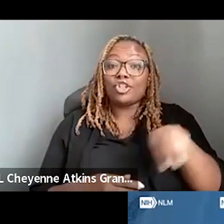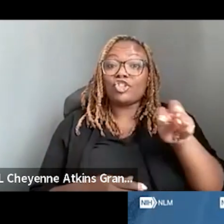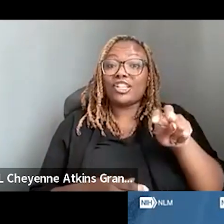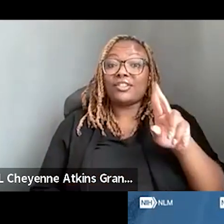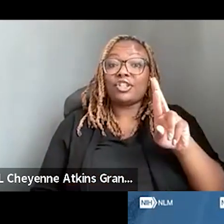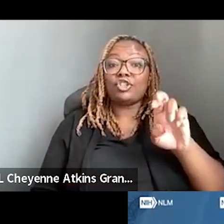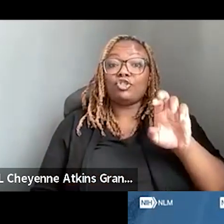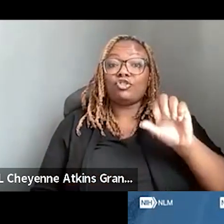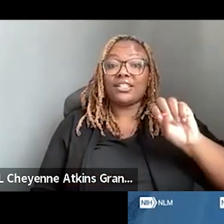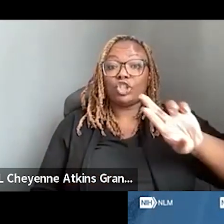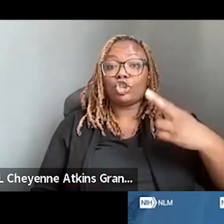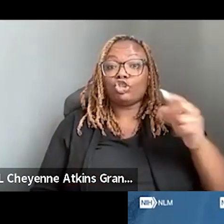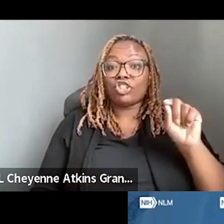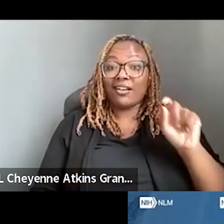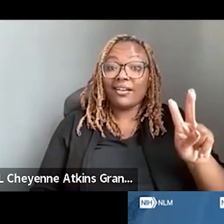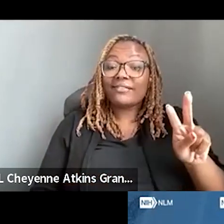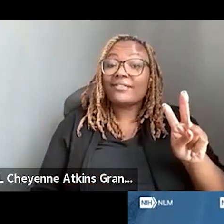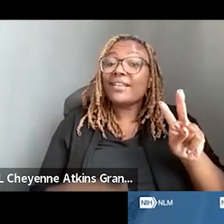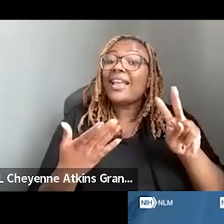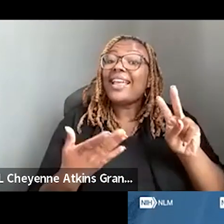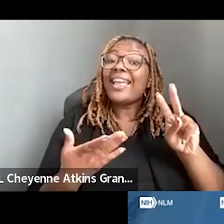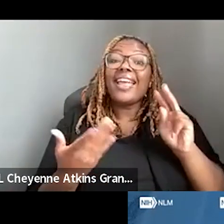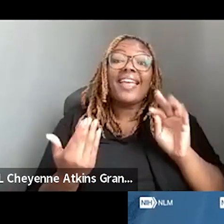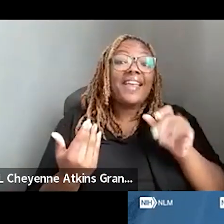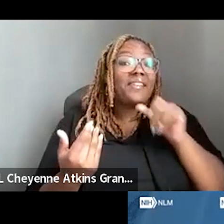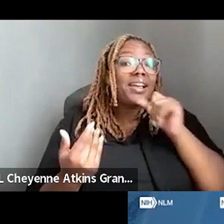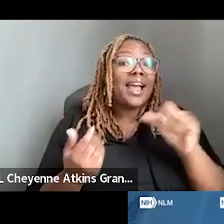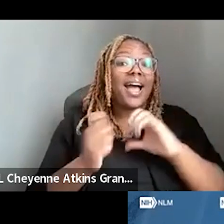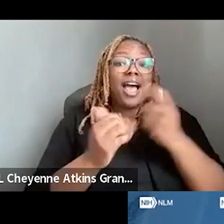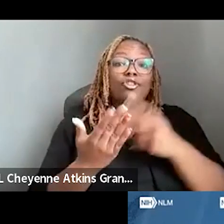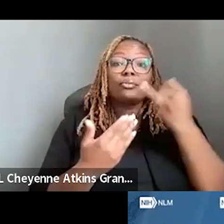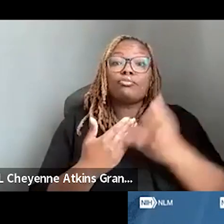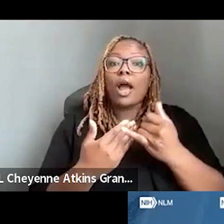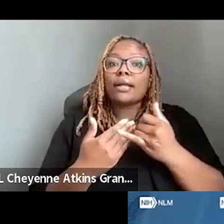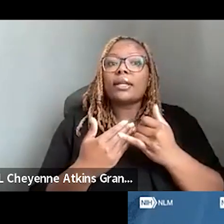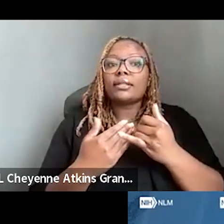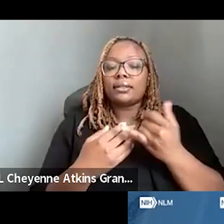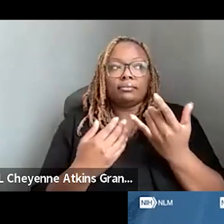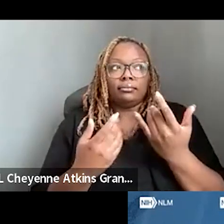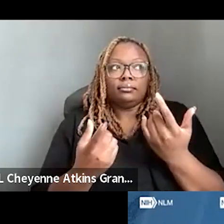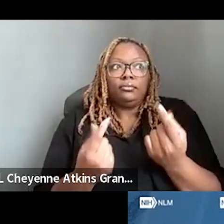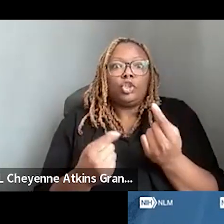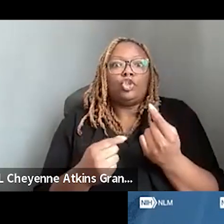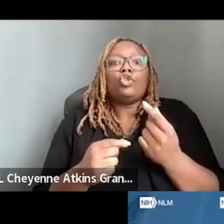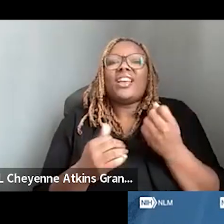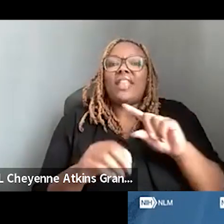And if -- if not, how do -- how should projects be administered if they were originally submitted in -- in FastLane?